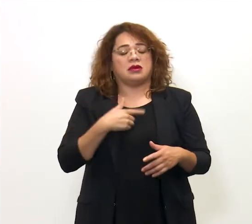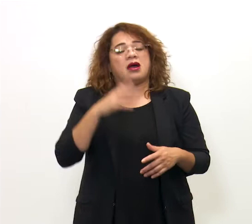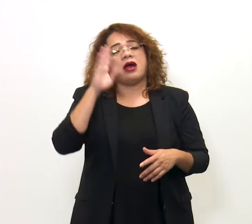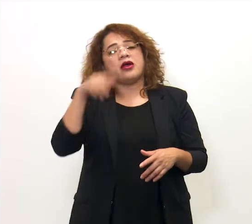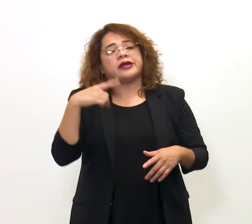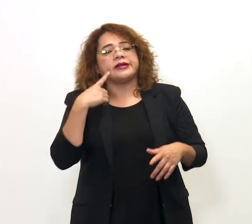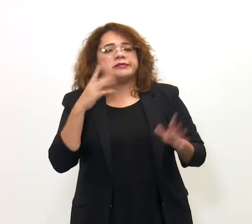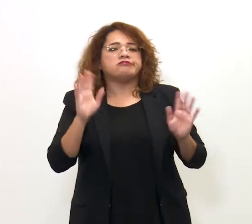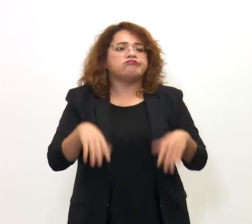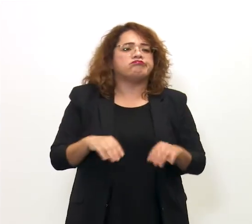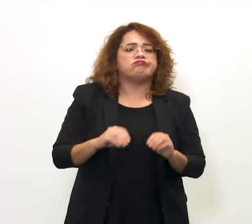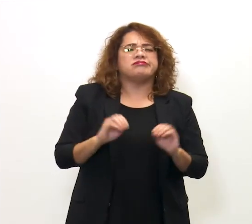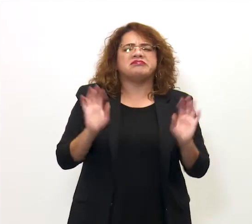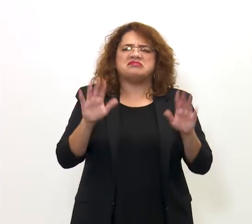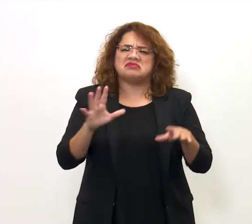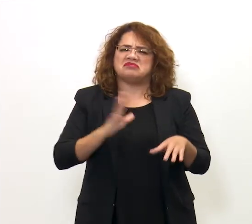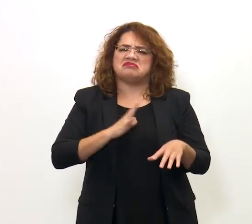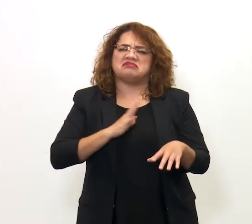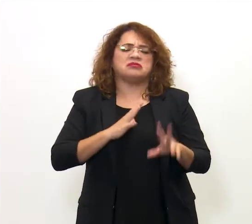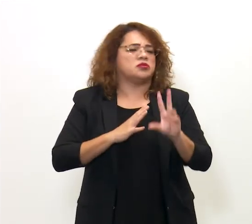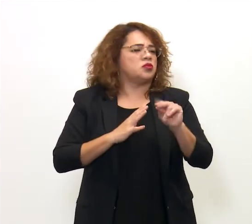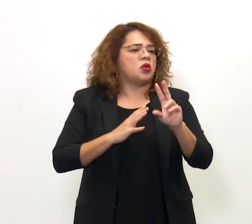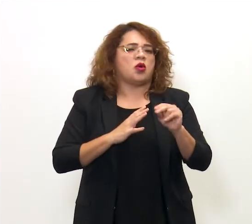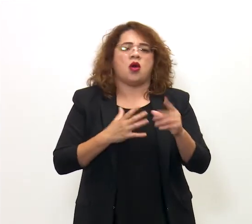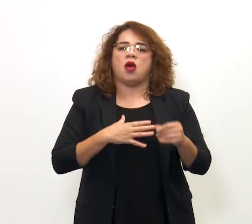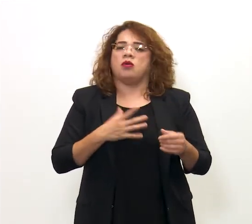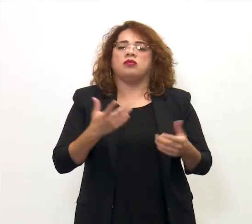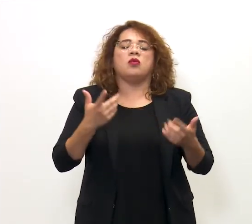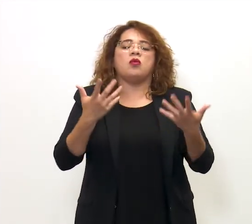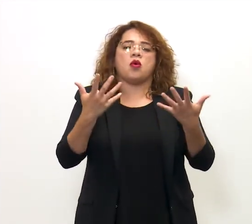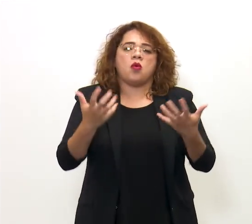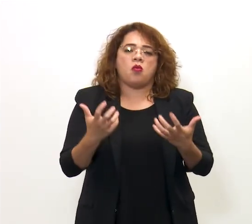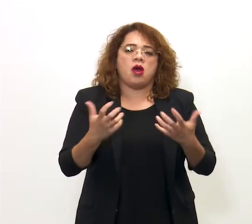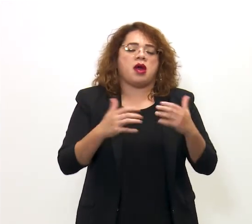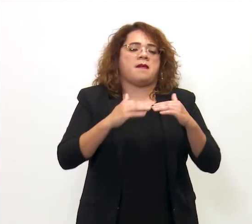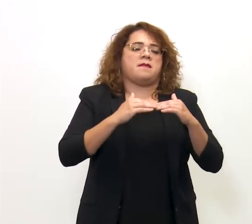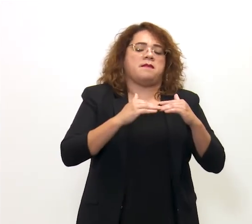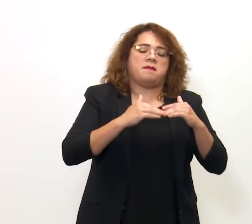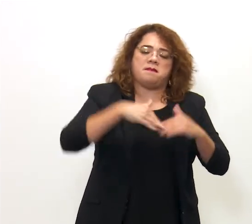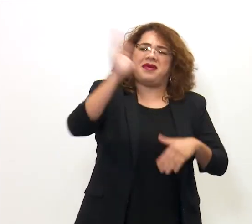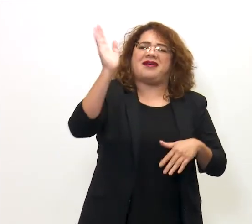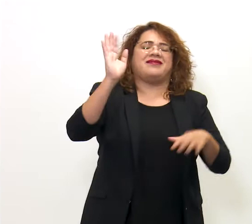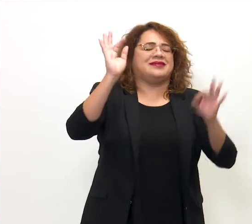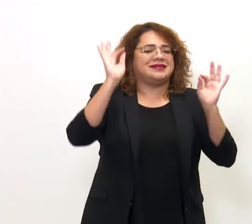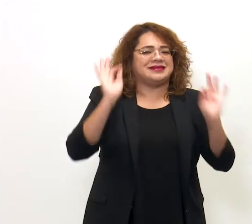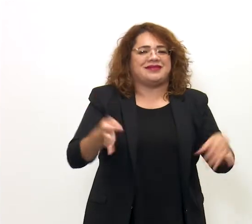population is not vaccinated of eligible adults. That that can, that will keep us on a loop of